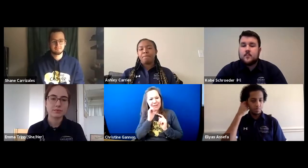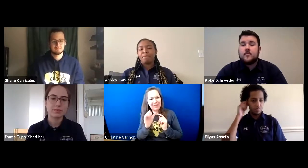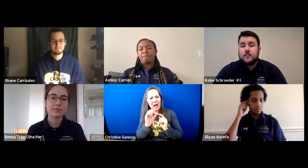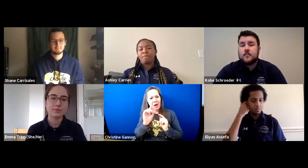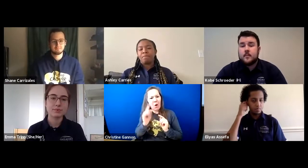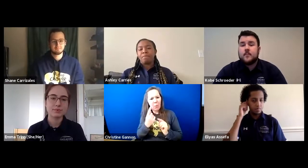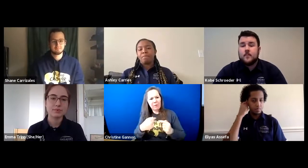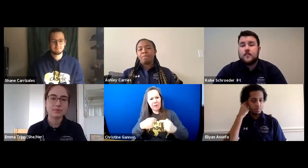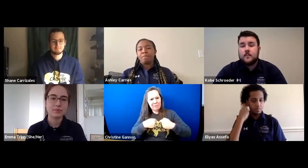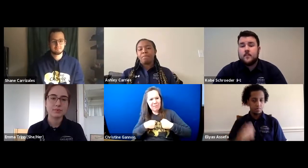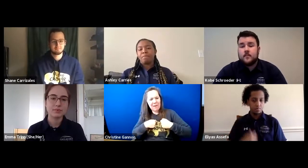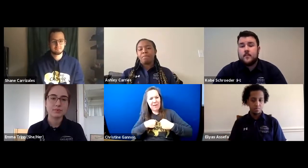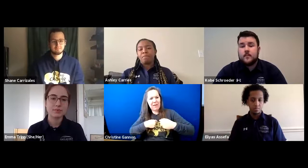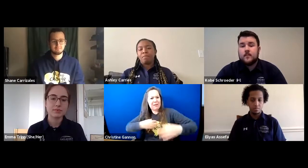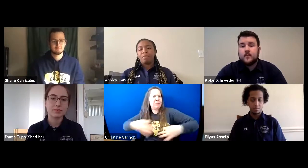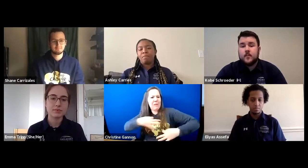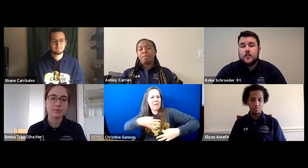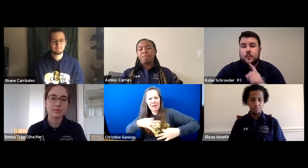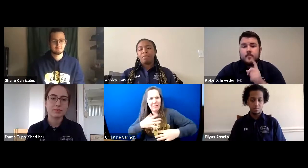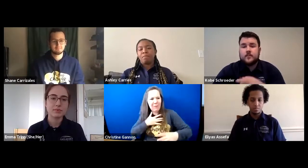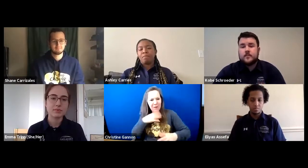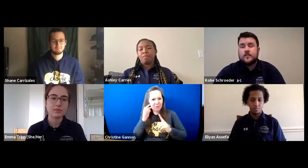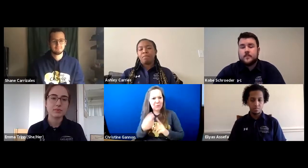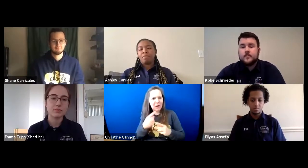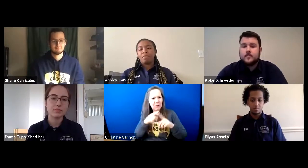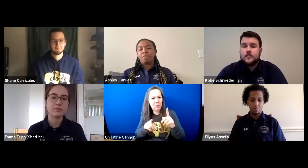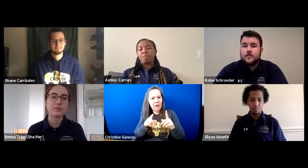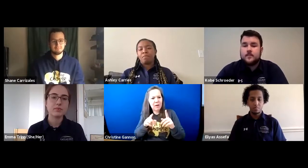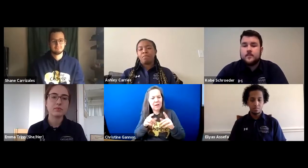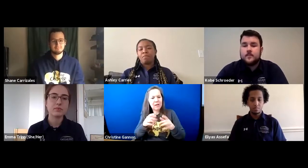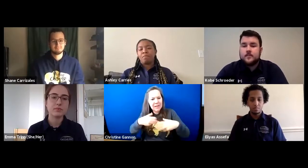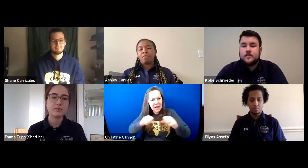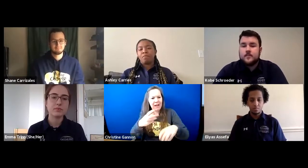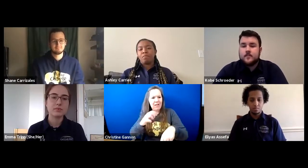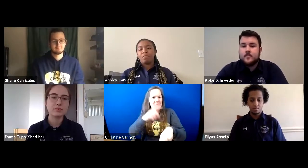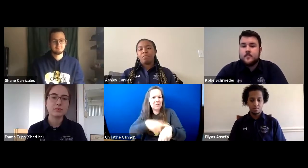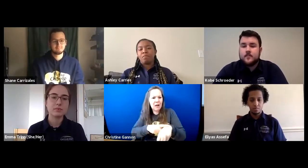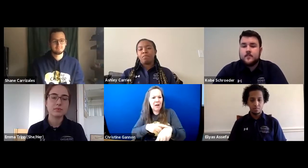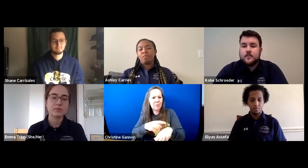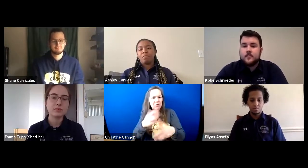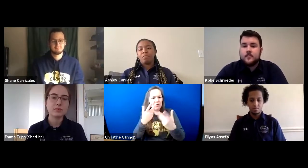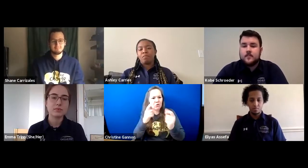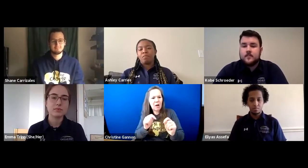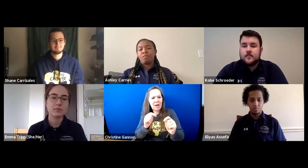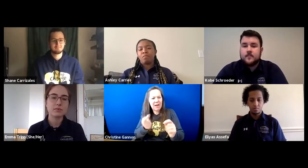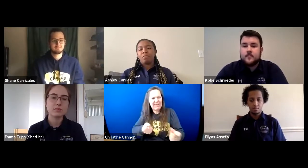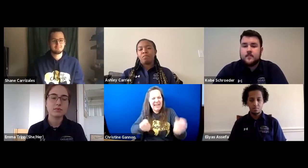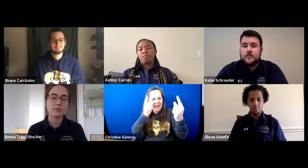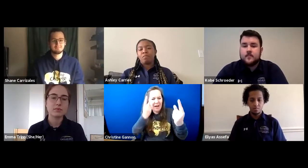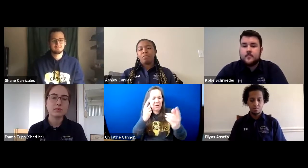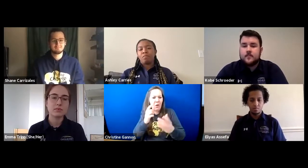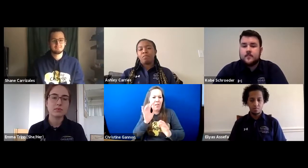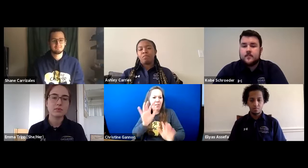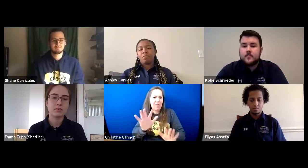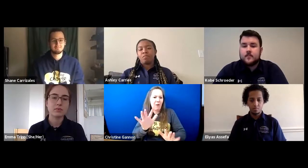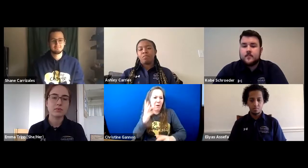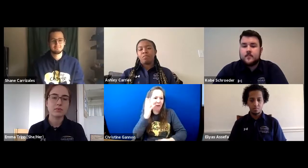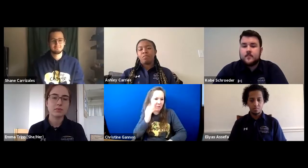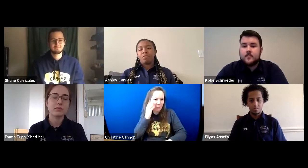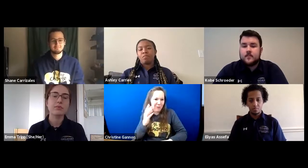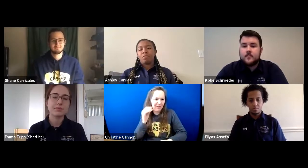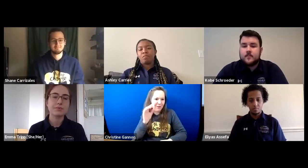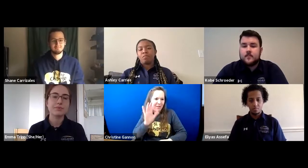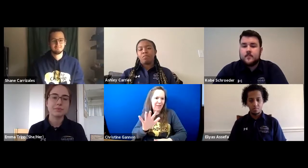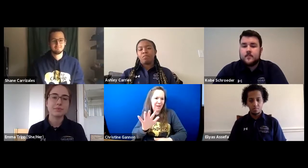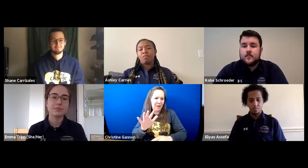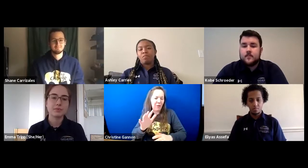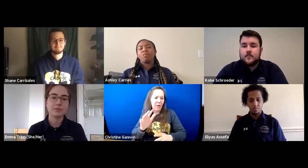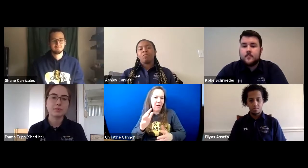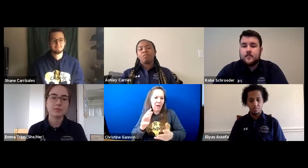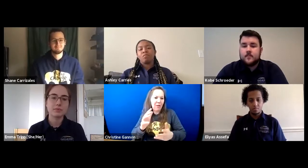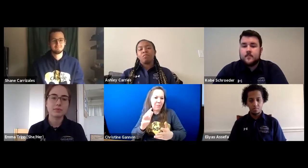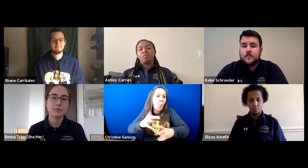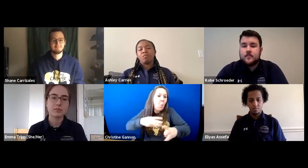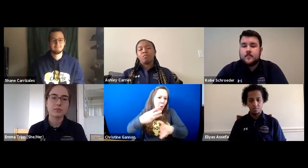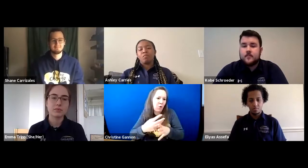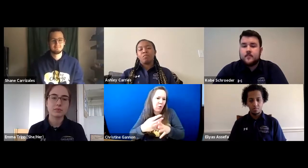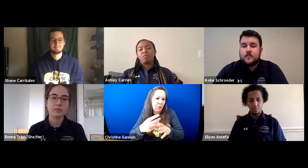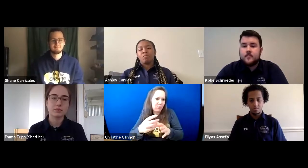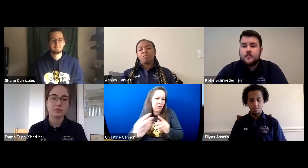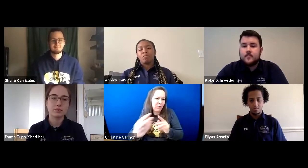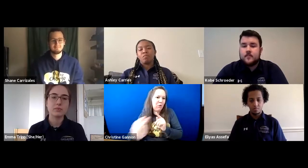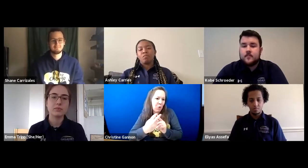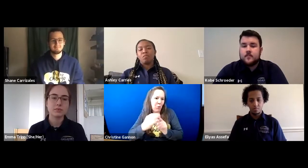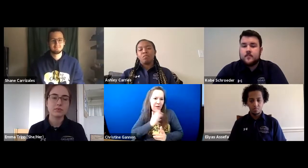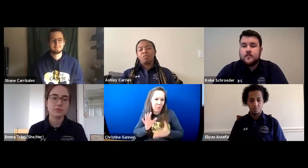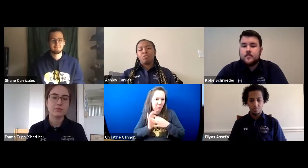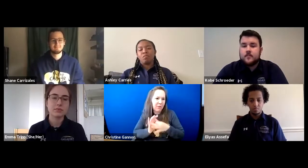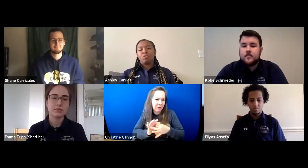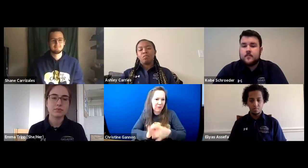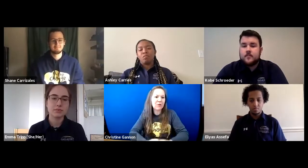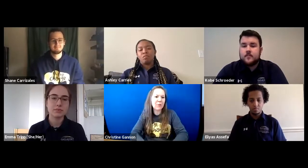It’s not just about me explaining my perspective but taking the time to try to get their experience there their worldview and of our relationship.